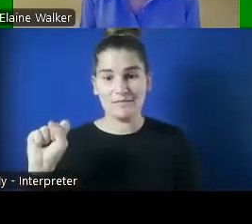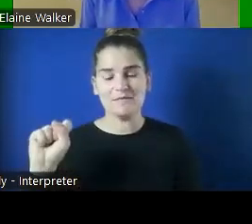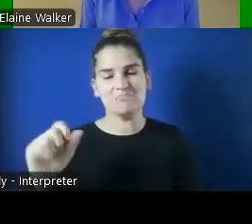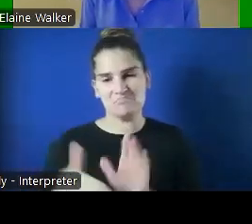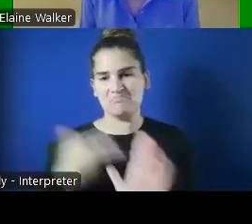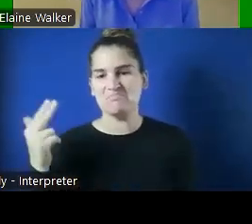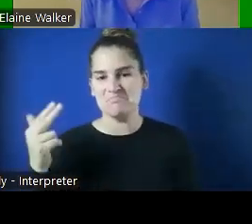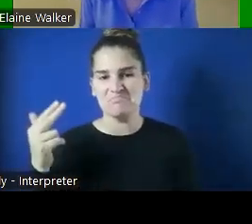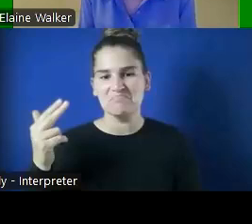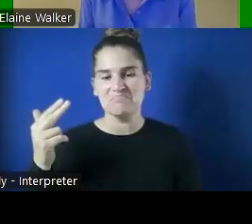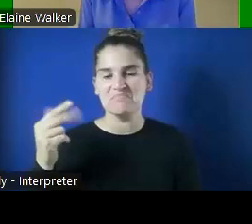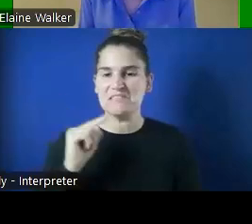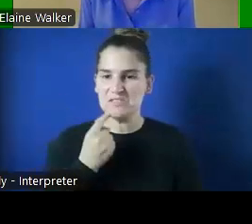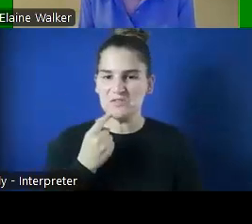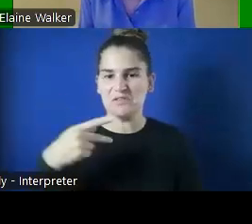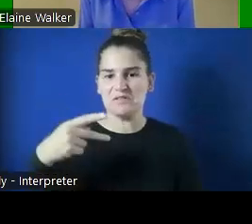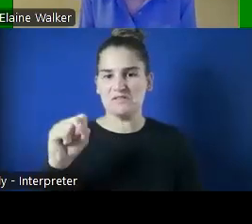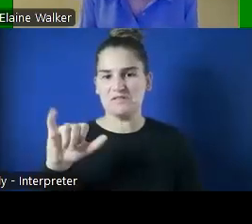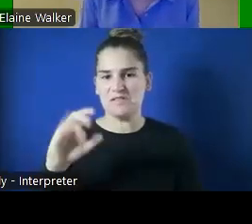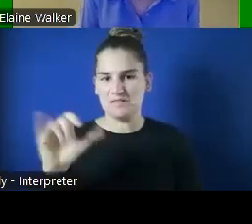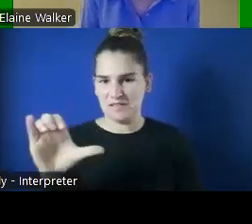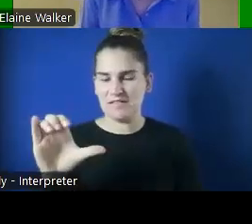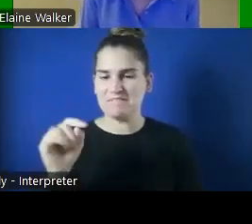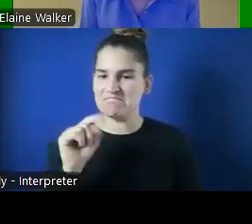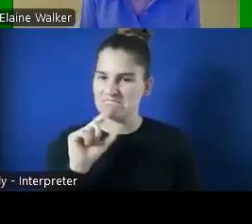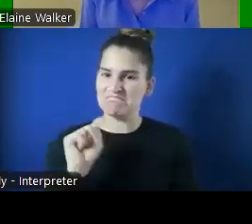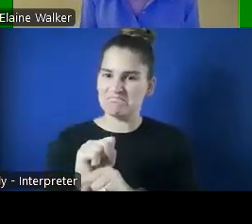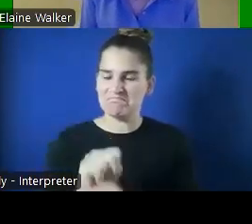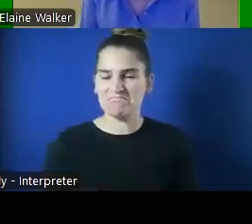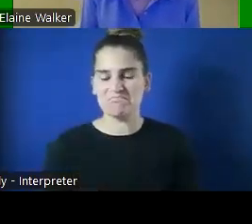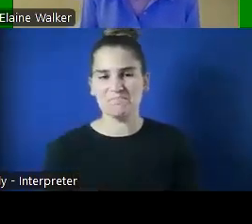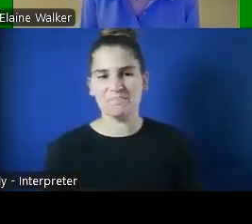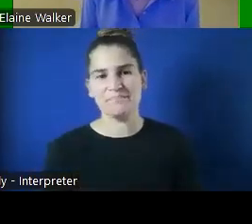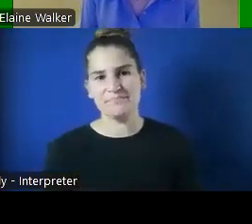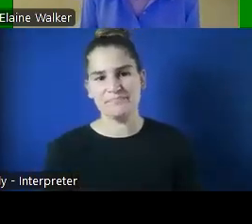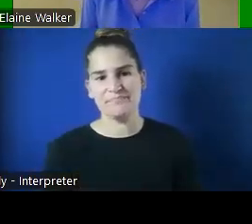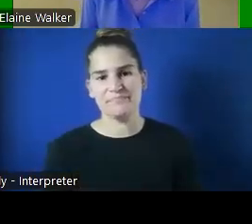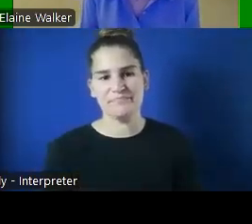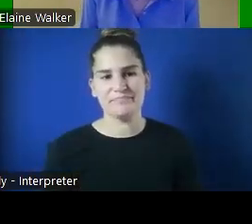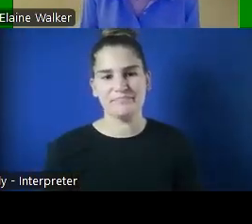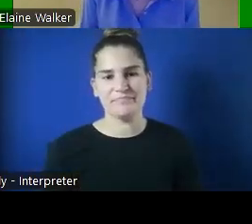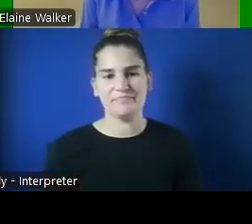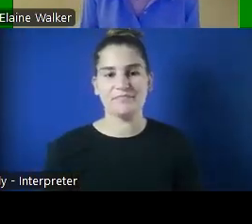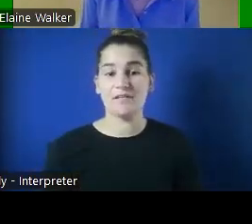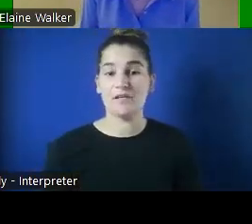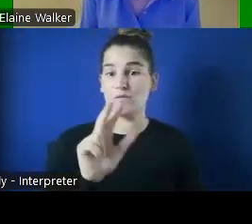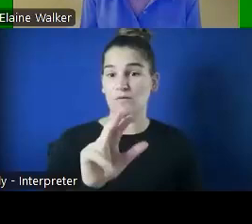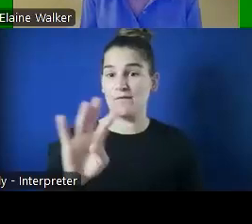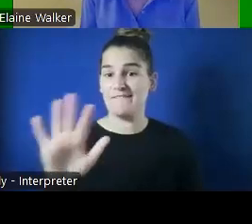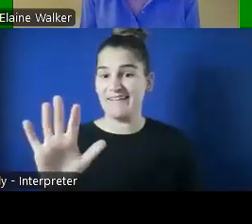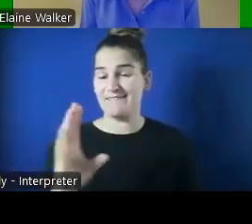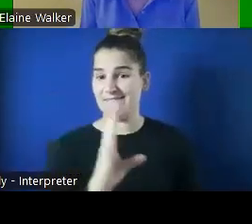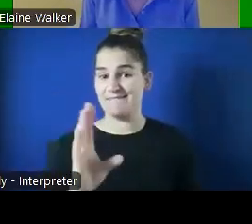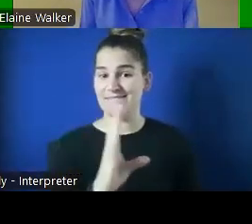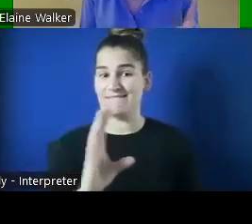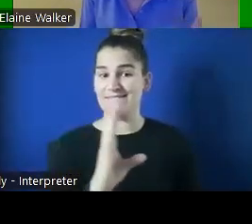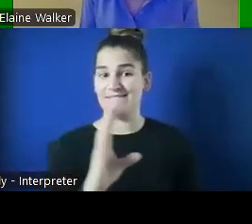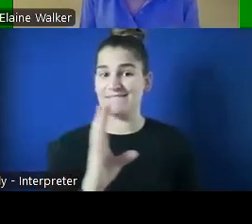to have crossed the threshold into psychosis only those rated 3 to five on the symptoms on any one